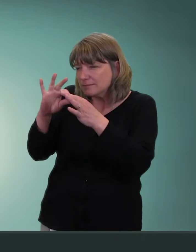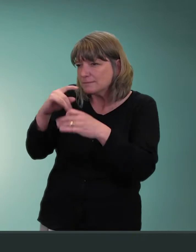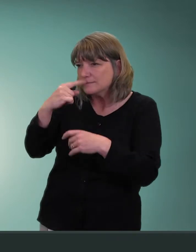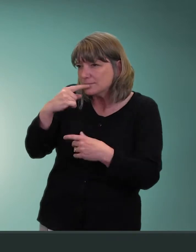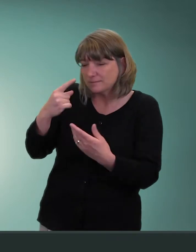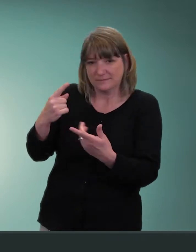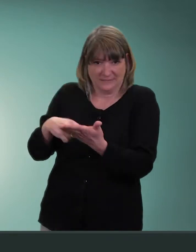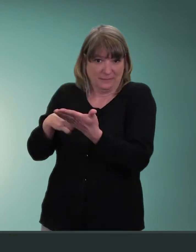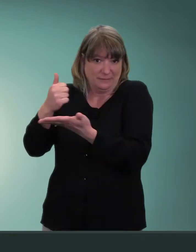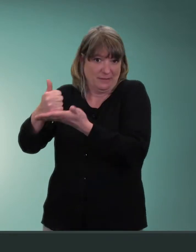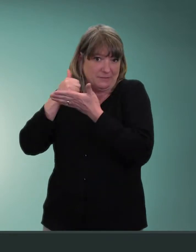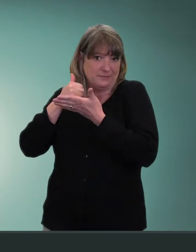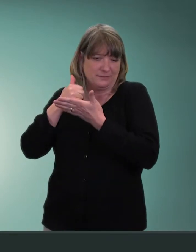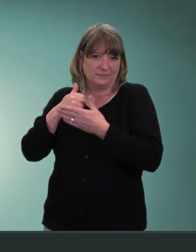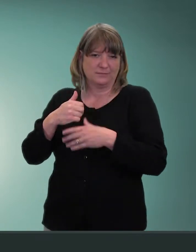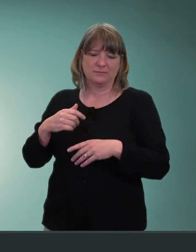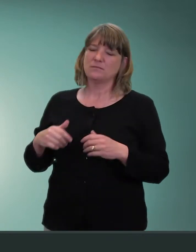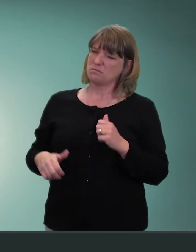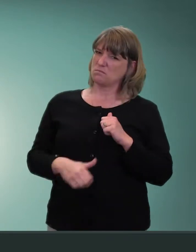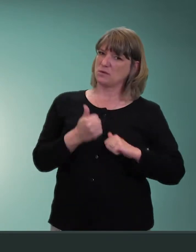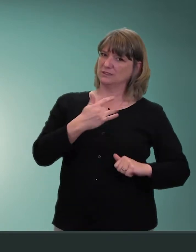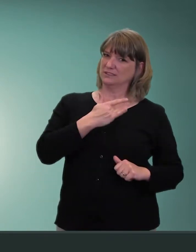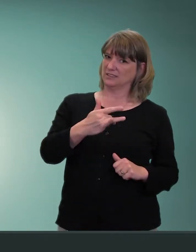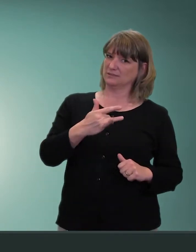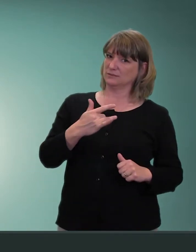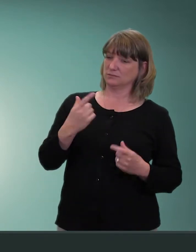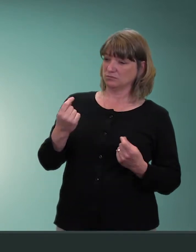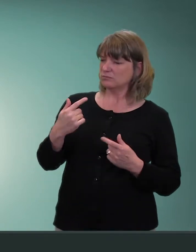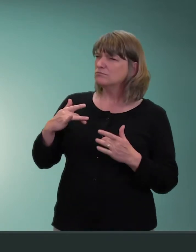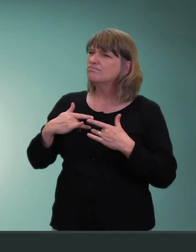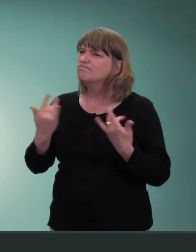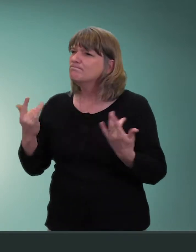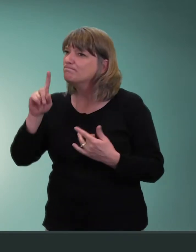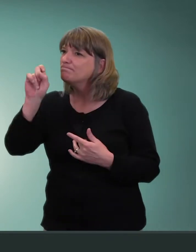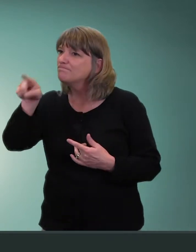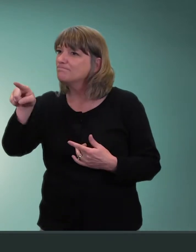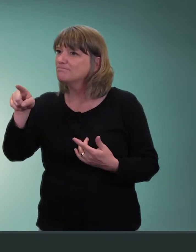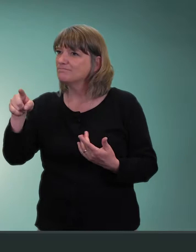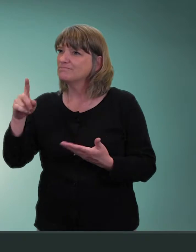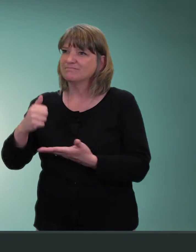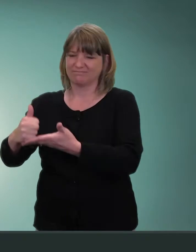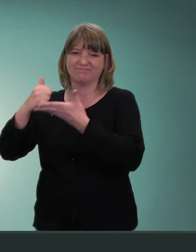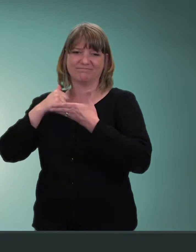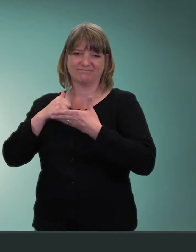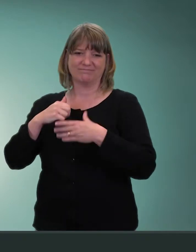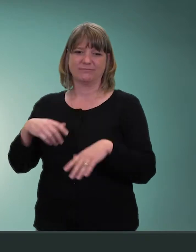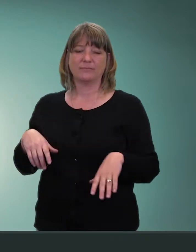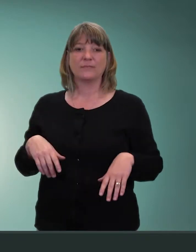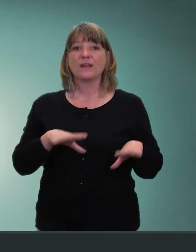So sometimes that helps, but mostly asking them what was going on, that does help more.